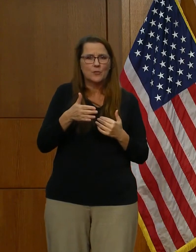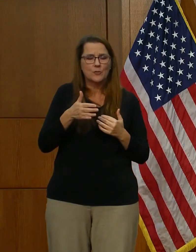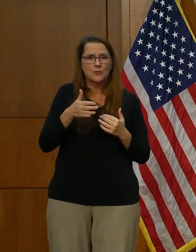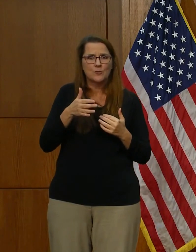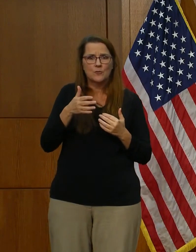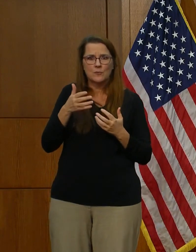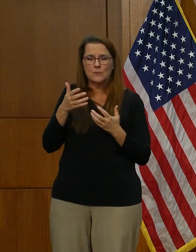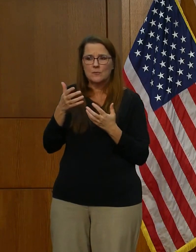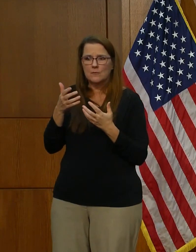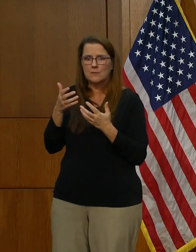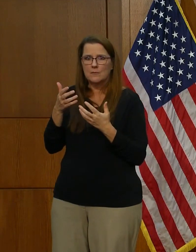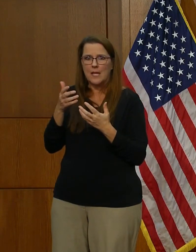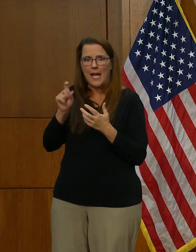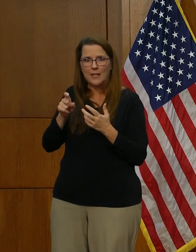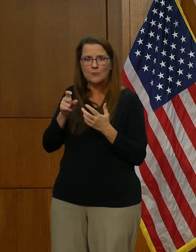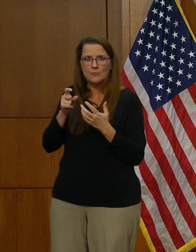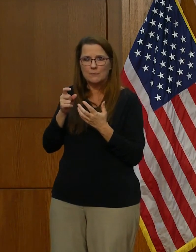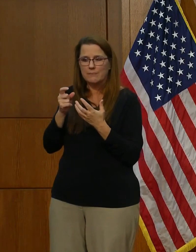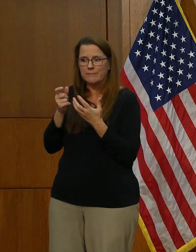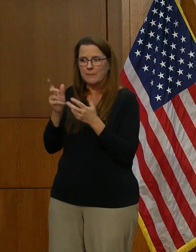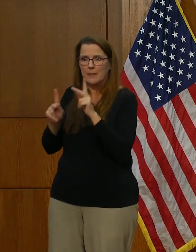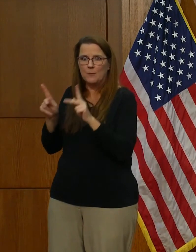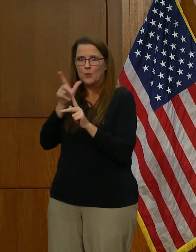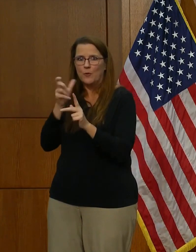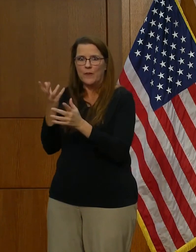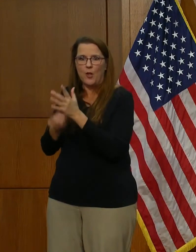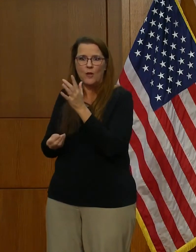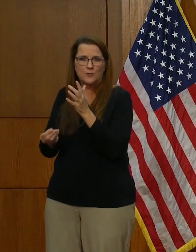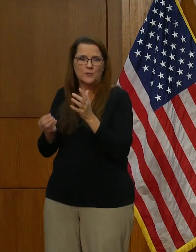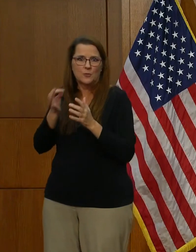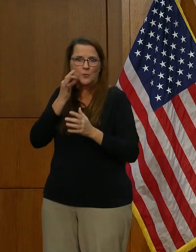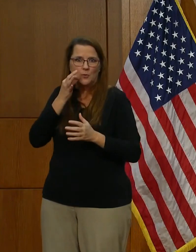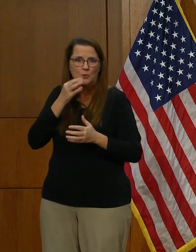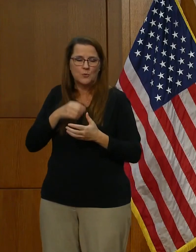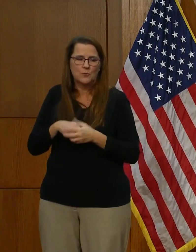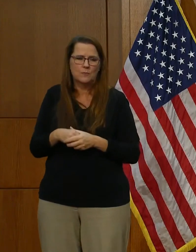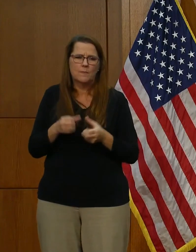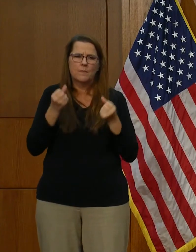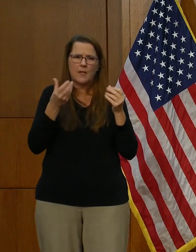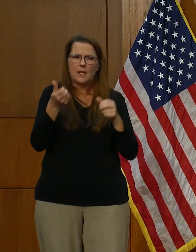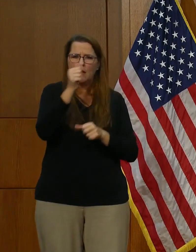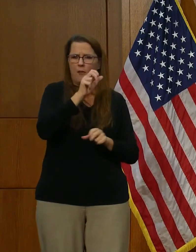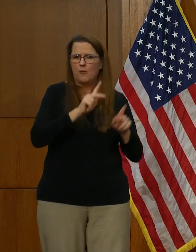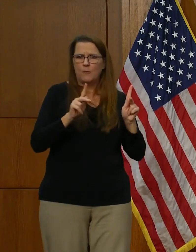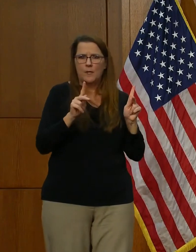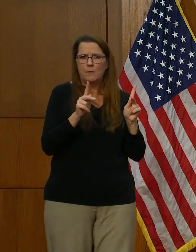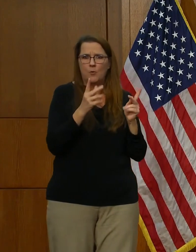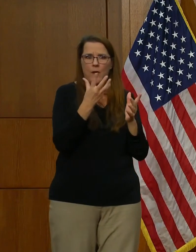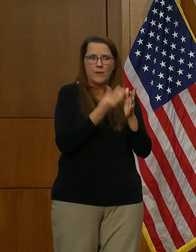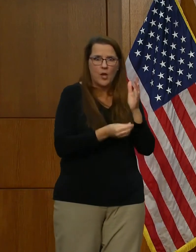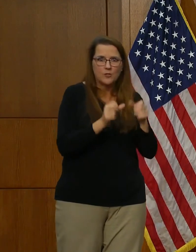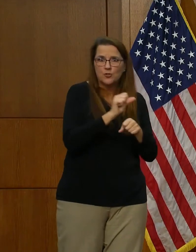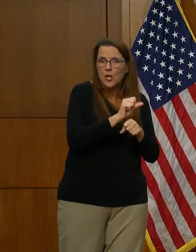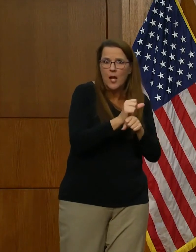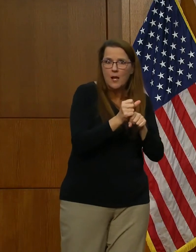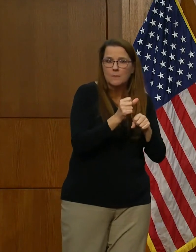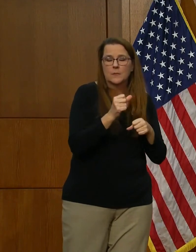FRIENDS AND NEIGHBORS TO MOURN LOVED ONES. LOST TOO SOON. MANY